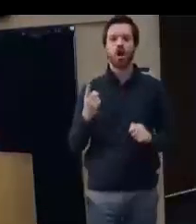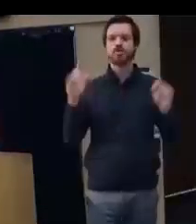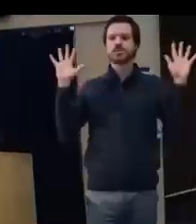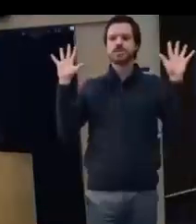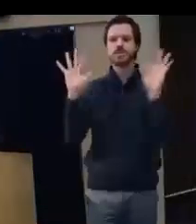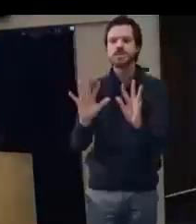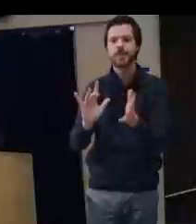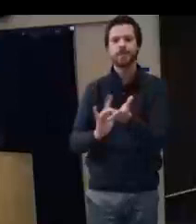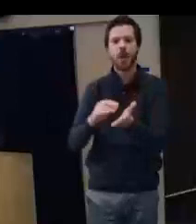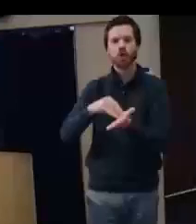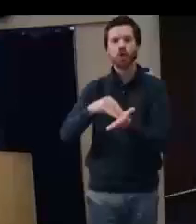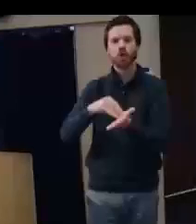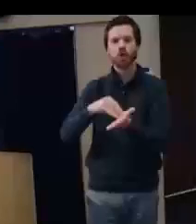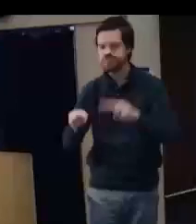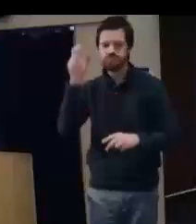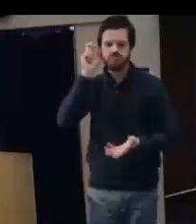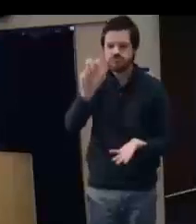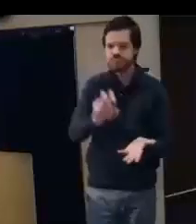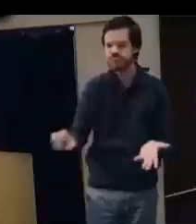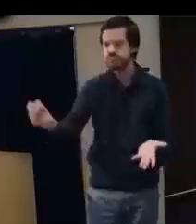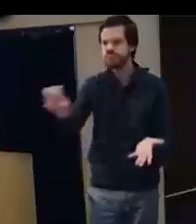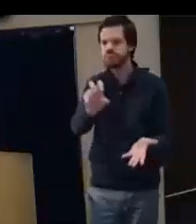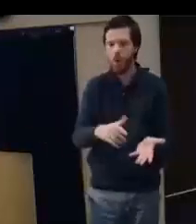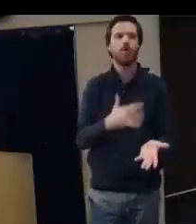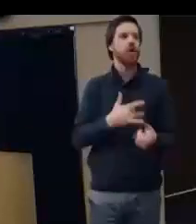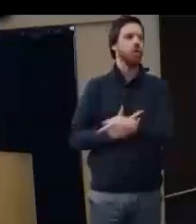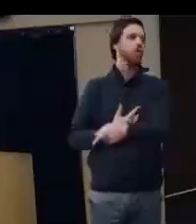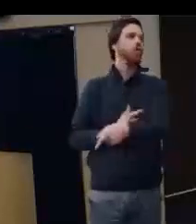students just looking at them and listening to their heart because they felt um like they were